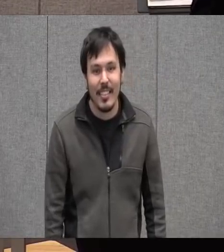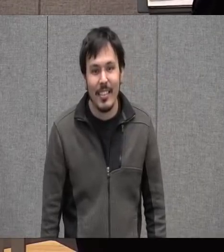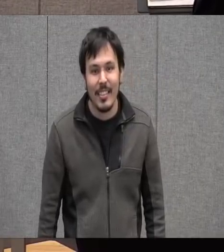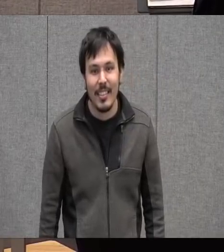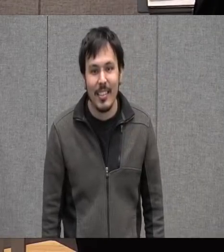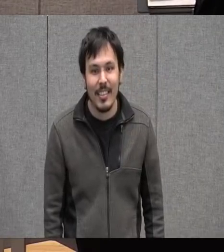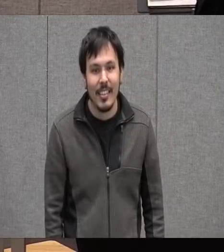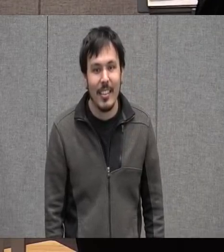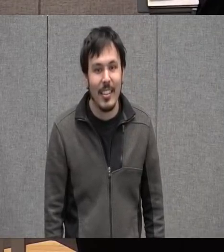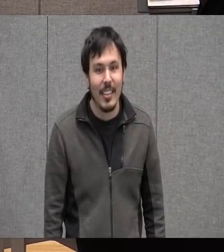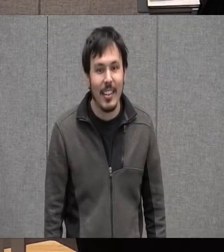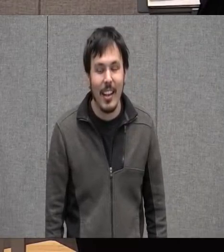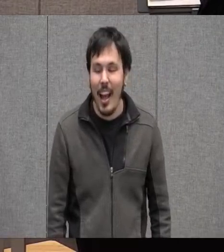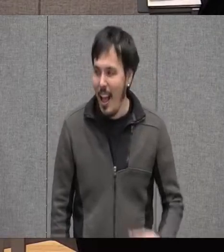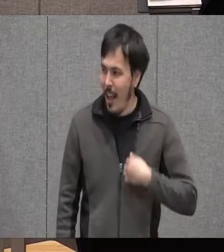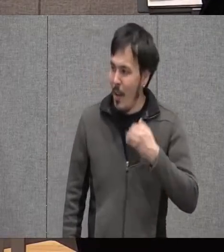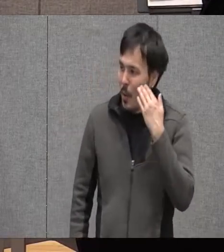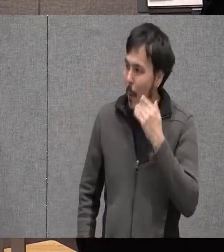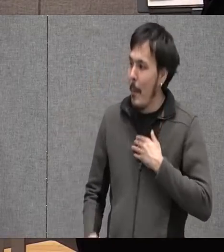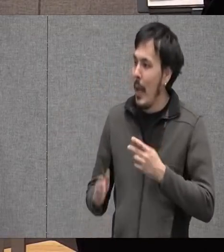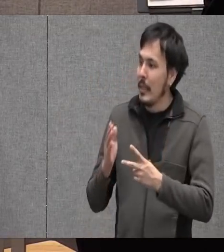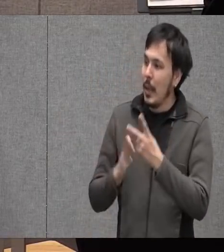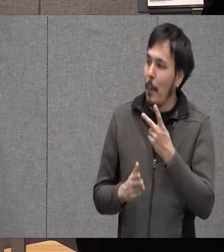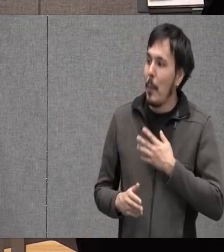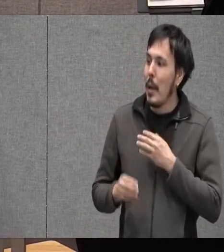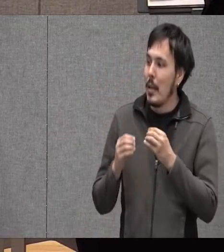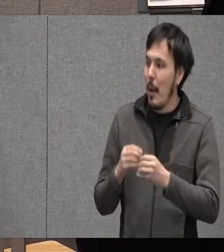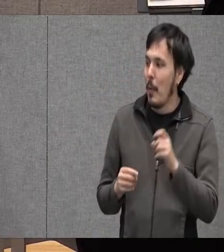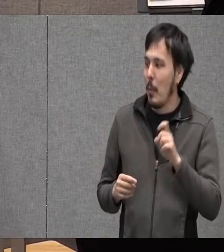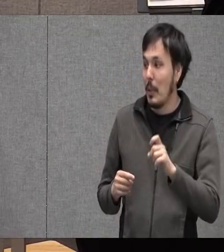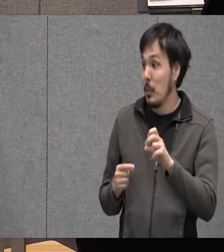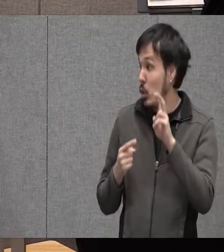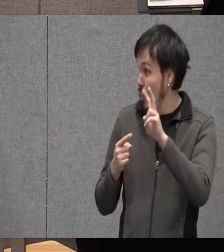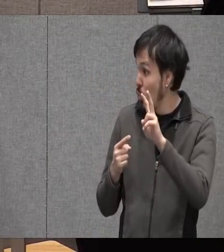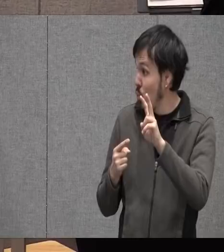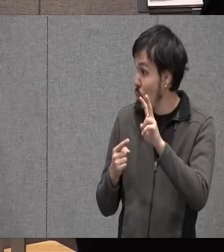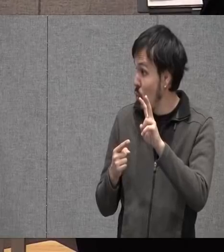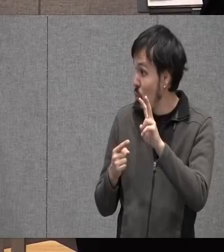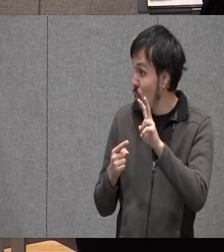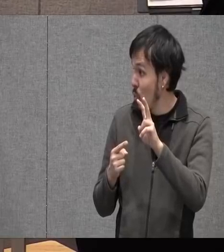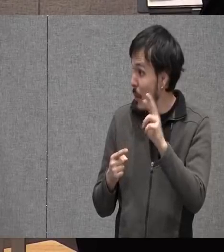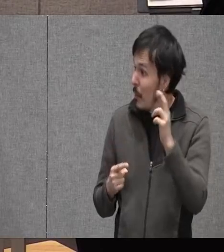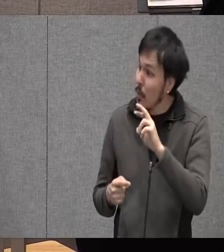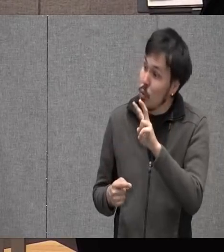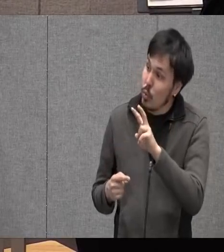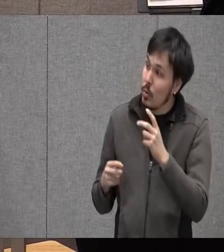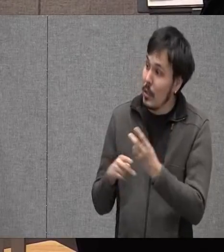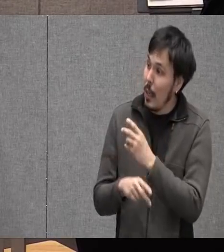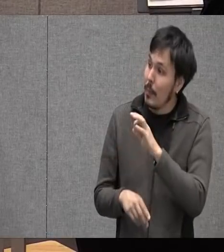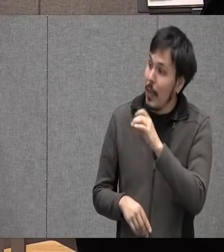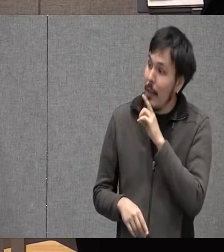I know my doubles so, my number must be two. Because two times nine is eighteen.